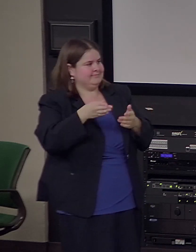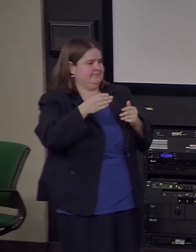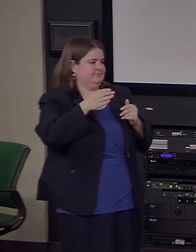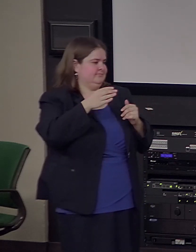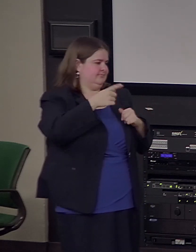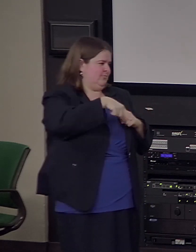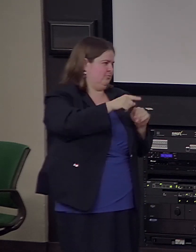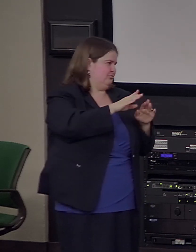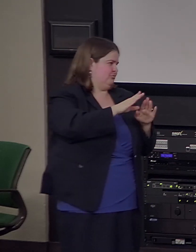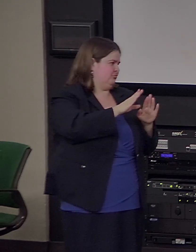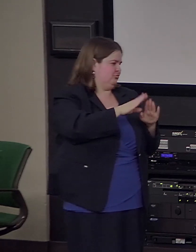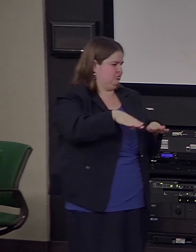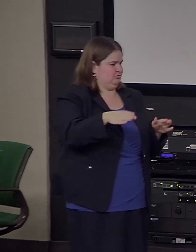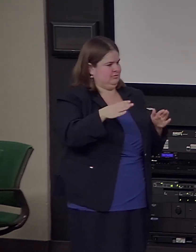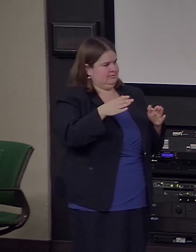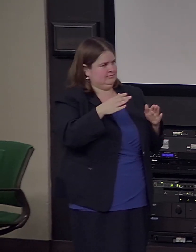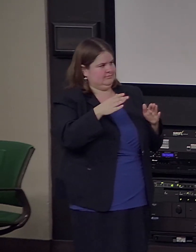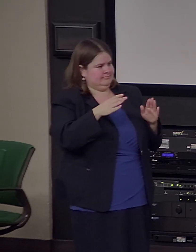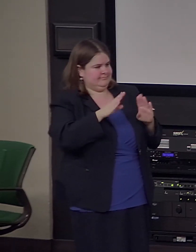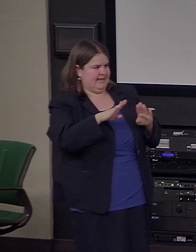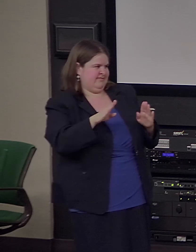these children's behavior emerges.